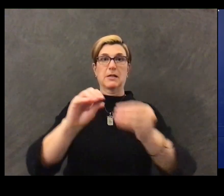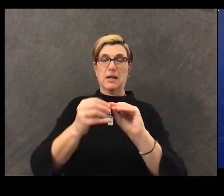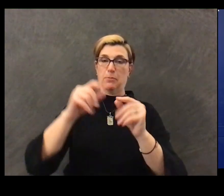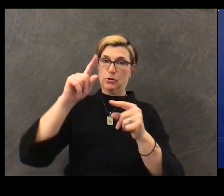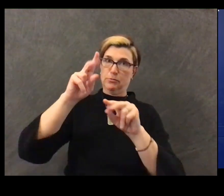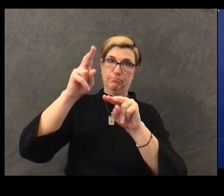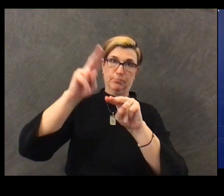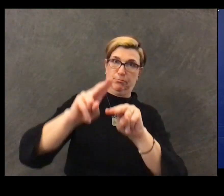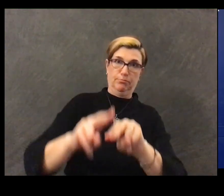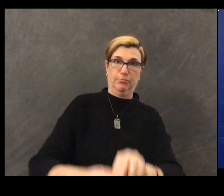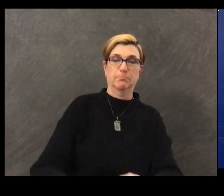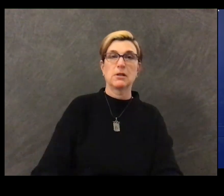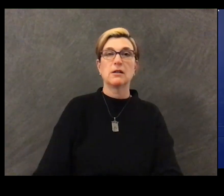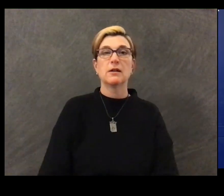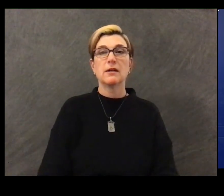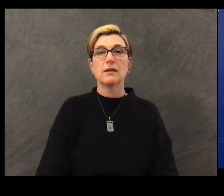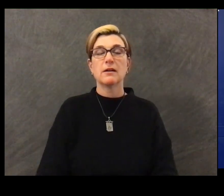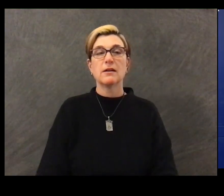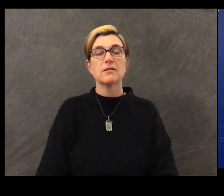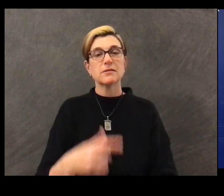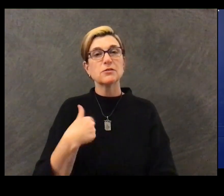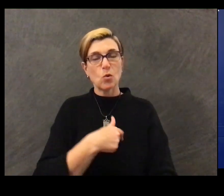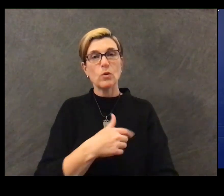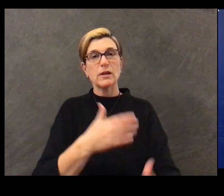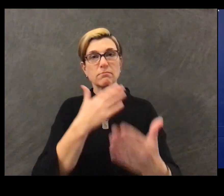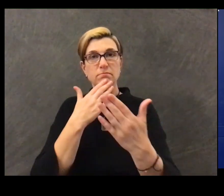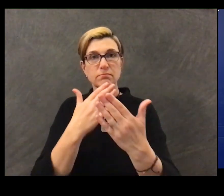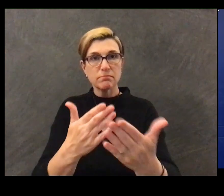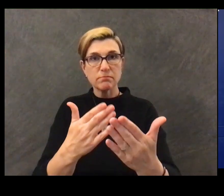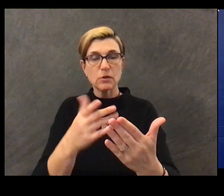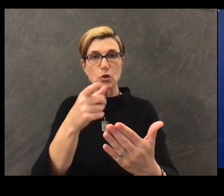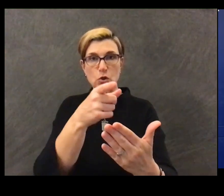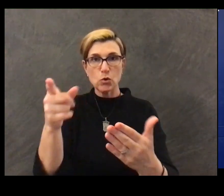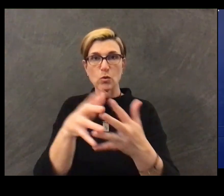American people to the fact that the American people have taken to heart the